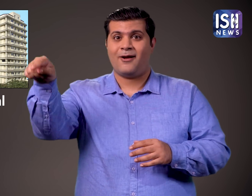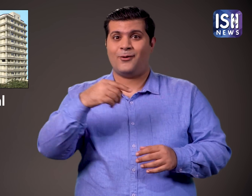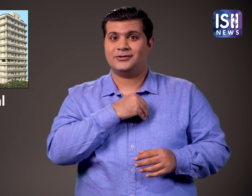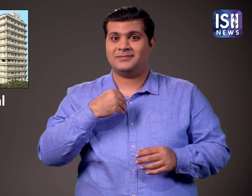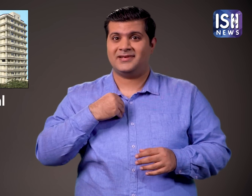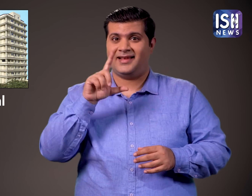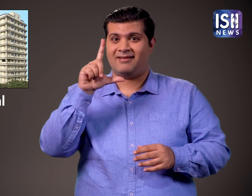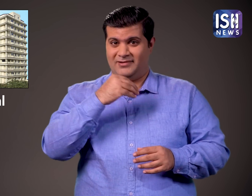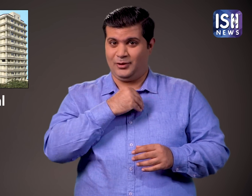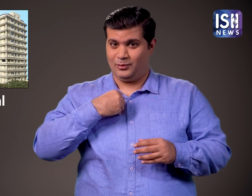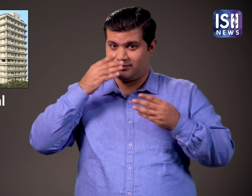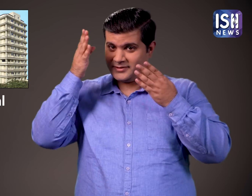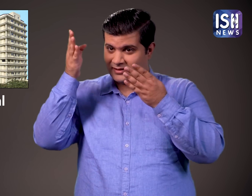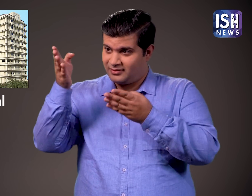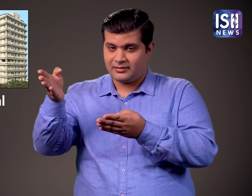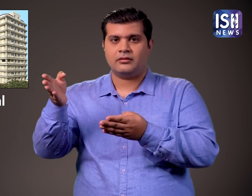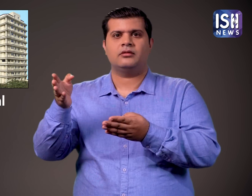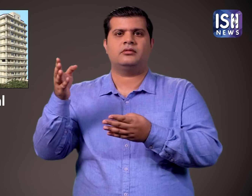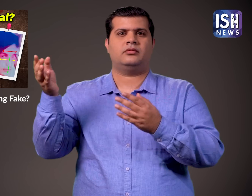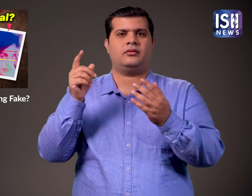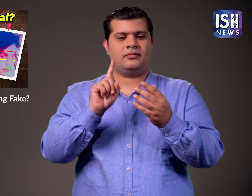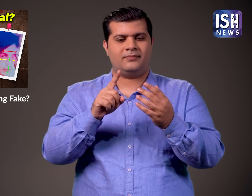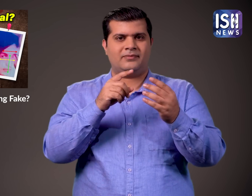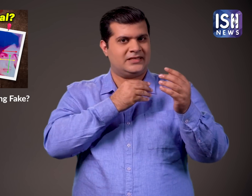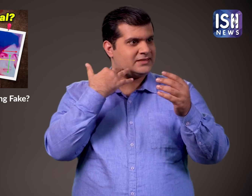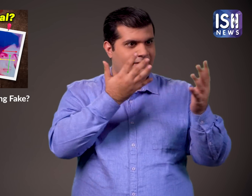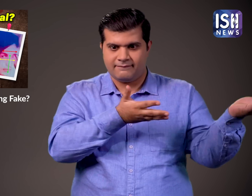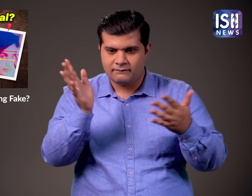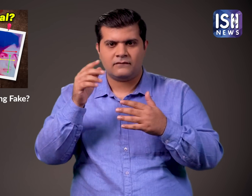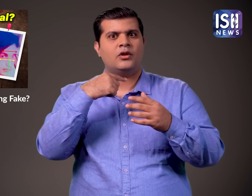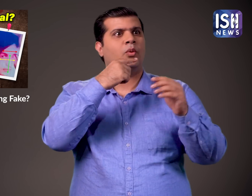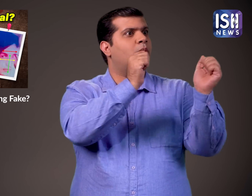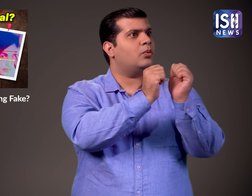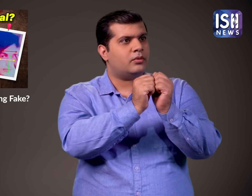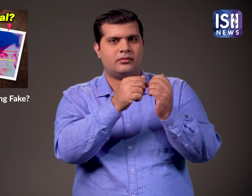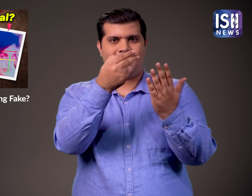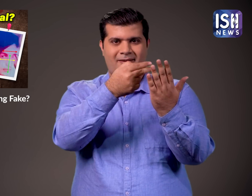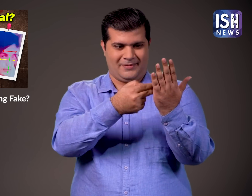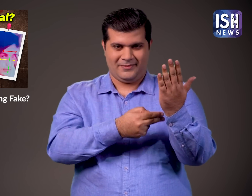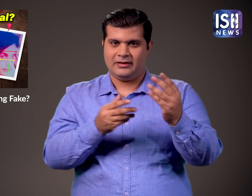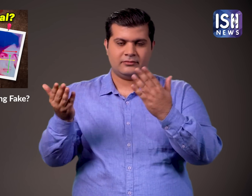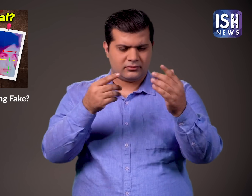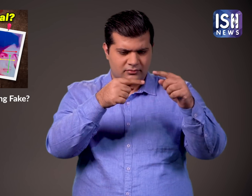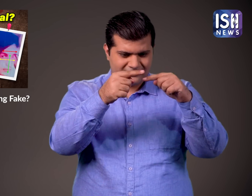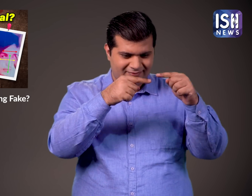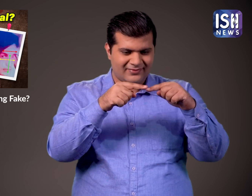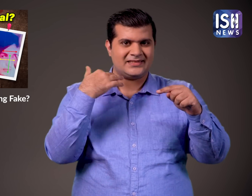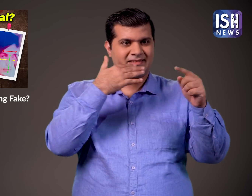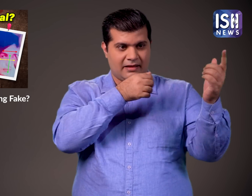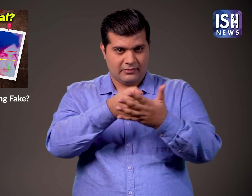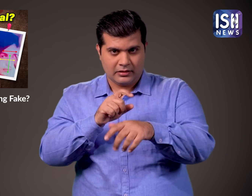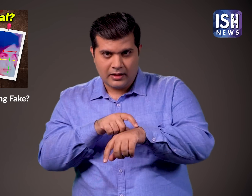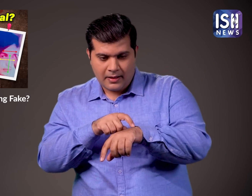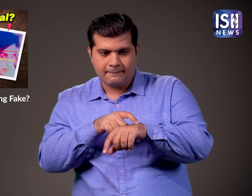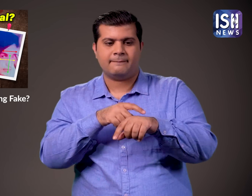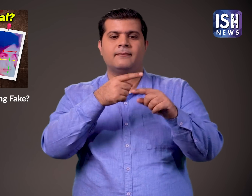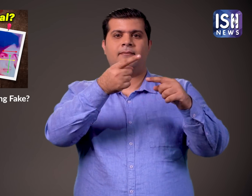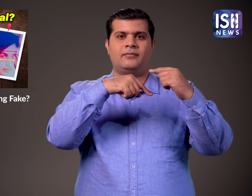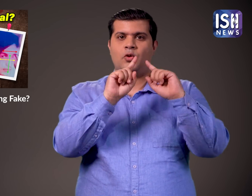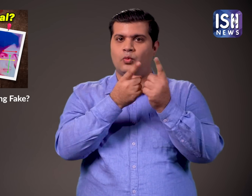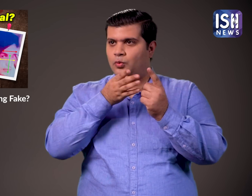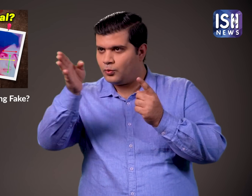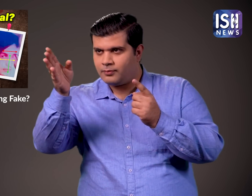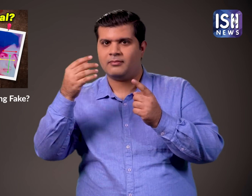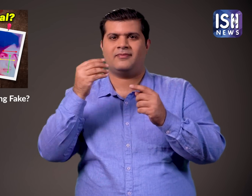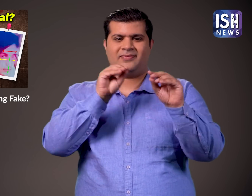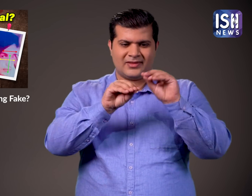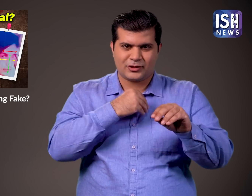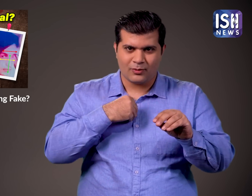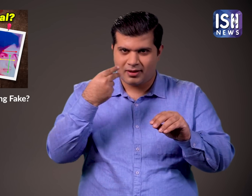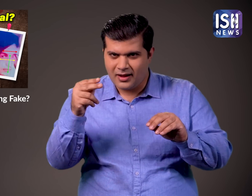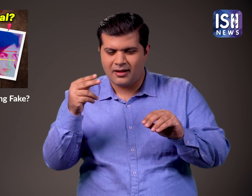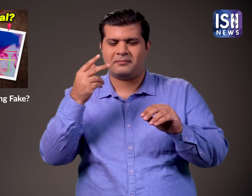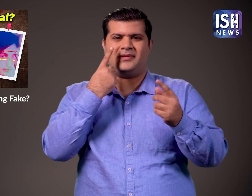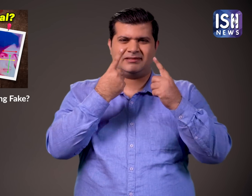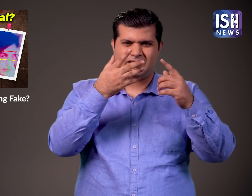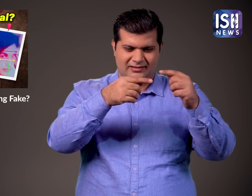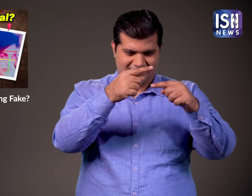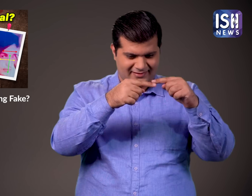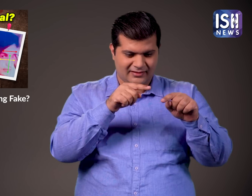but in the Lilavati hospital's records Saif's arrival time, room number, attending dosctor's name, etc. was mentioned,